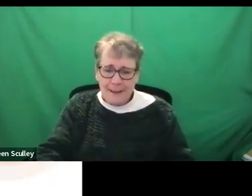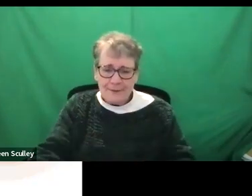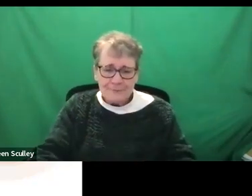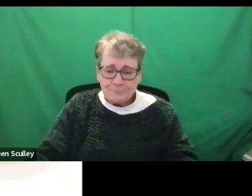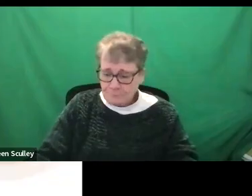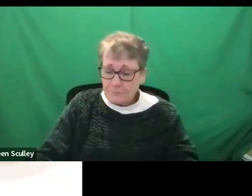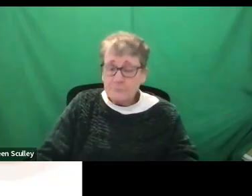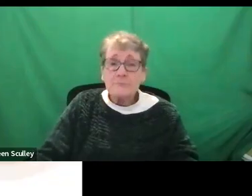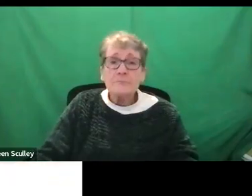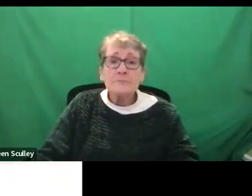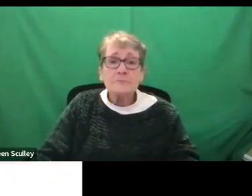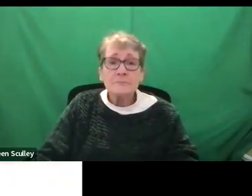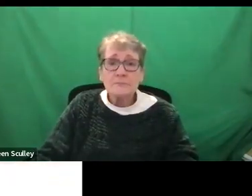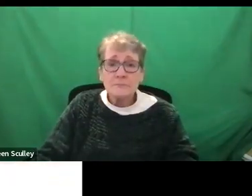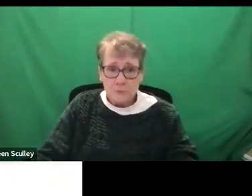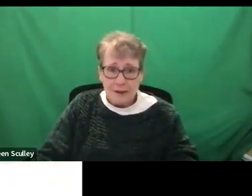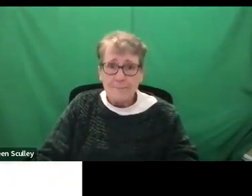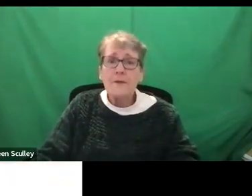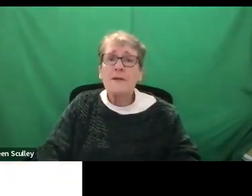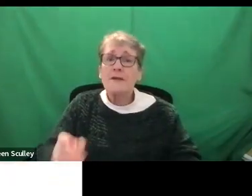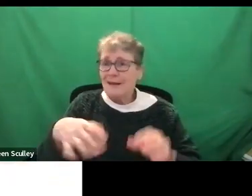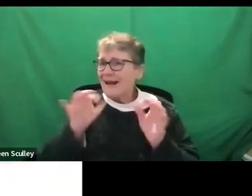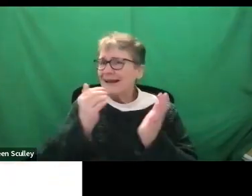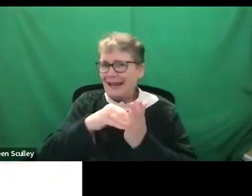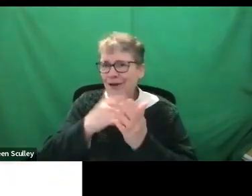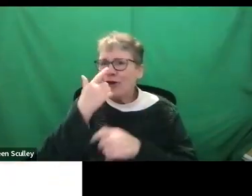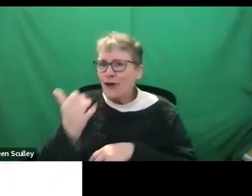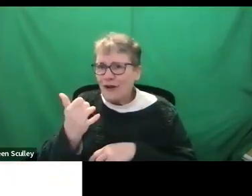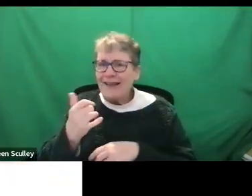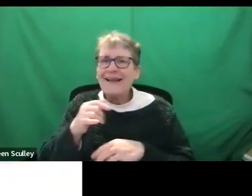So that's why it's so important that we start with an accessible language from the beginning.